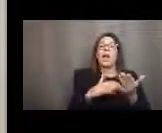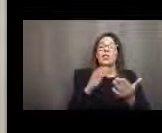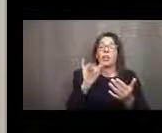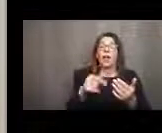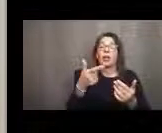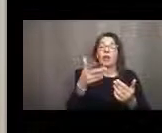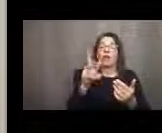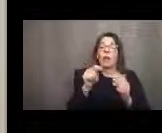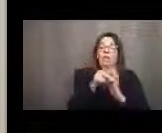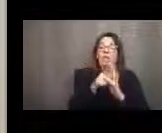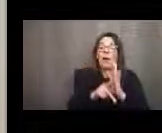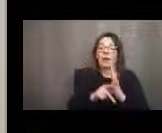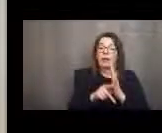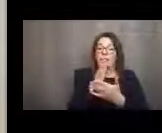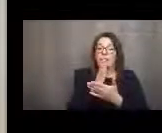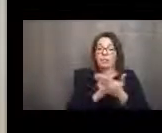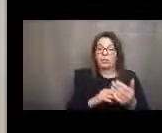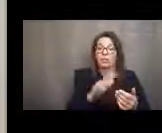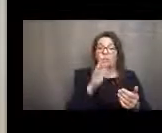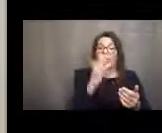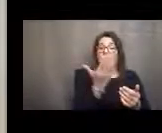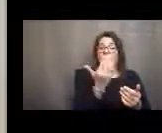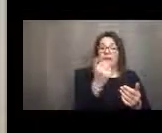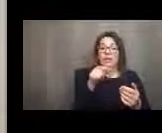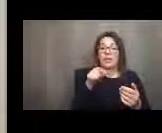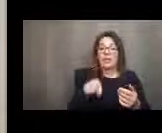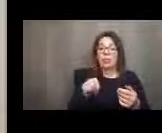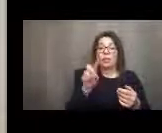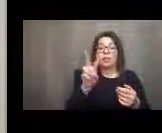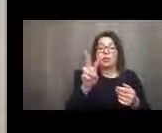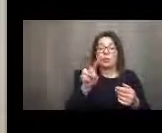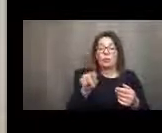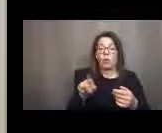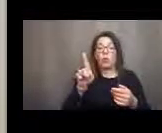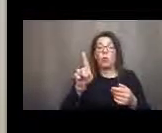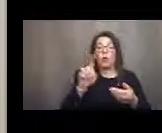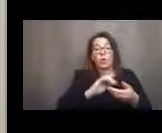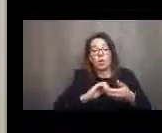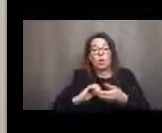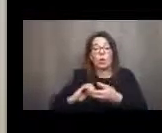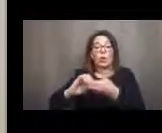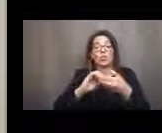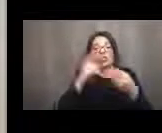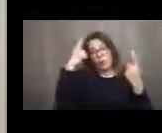is section 15.2.1, Consortium Agreements and Written Agreement.